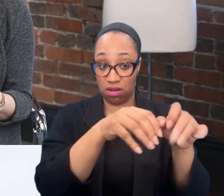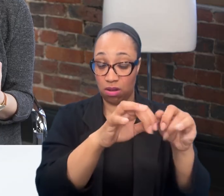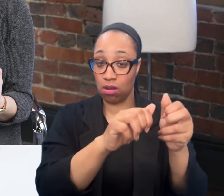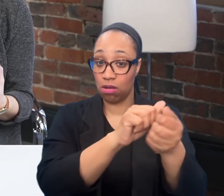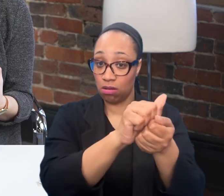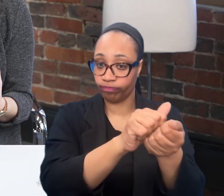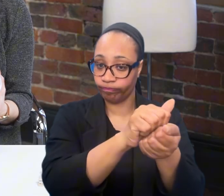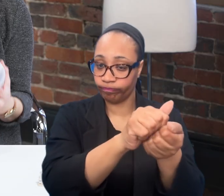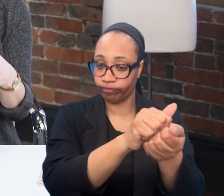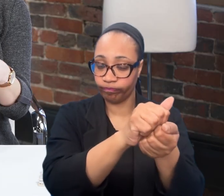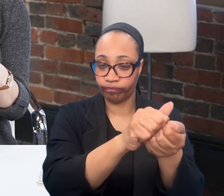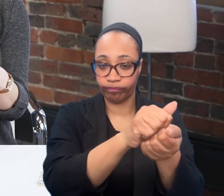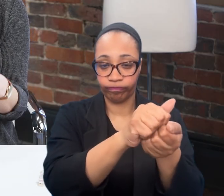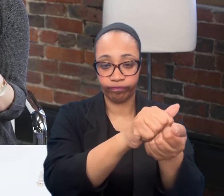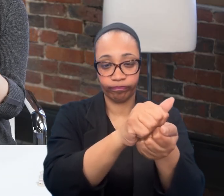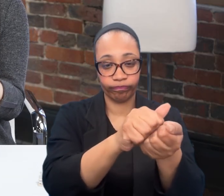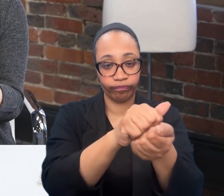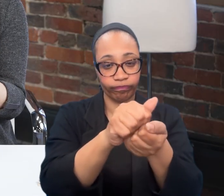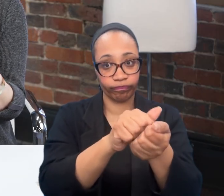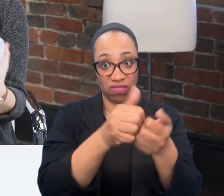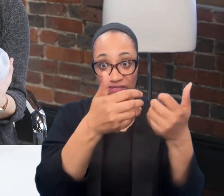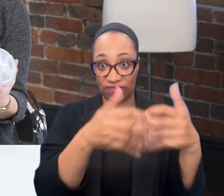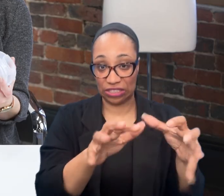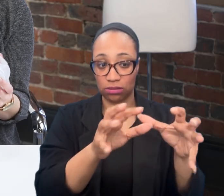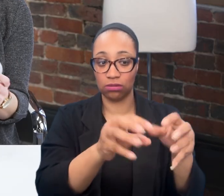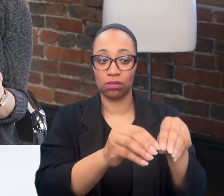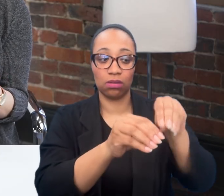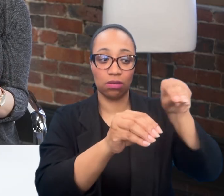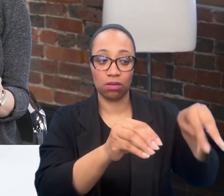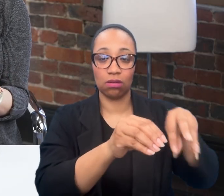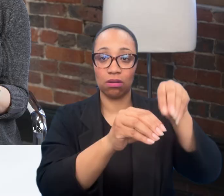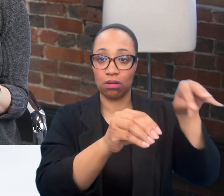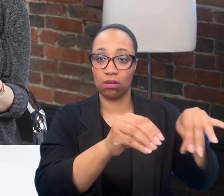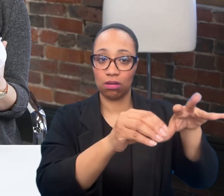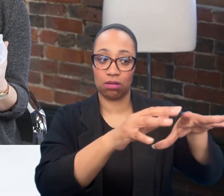need to be fully separated after you store your milk however you choose and you're going to fully